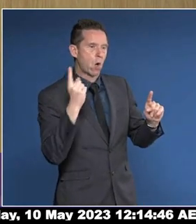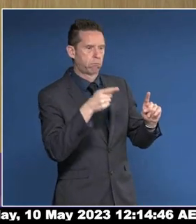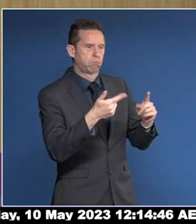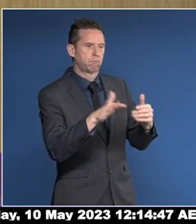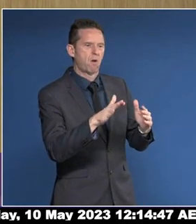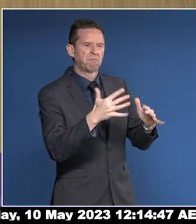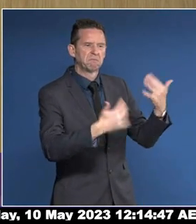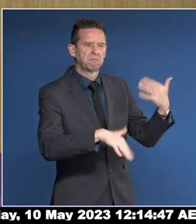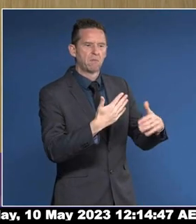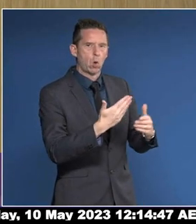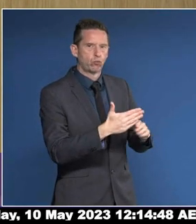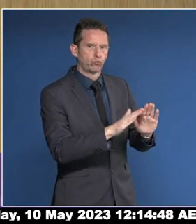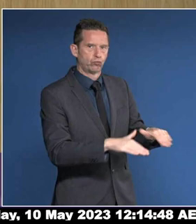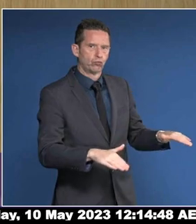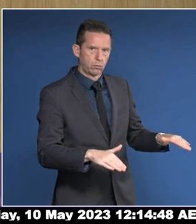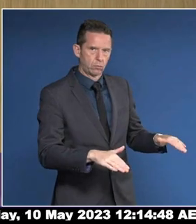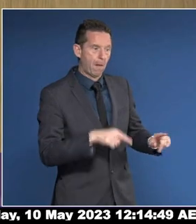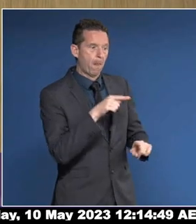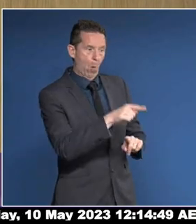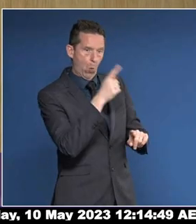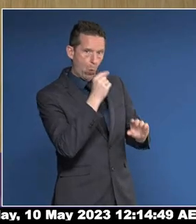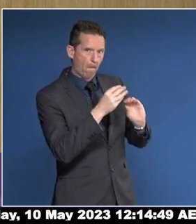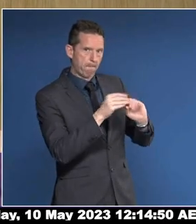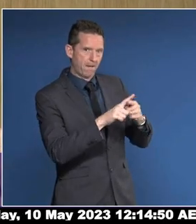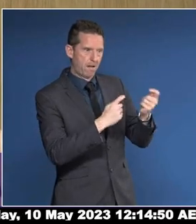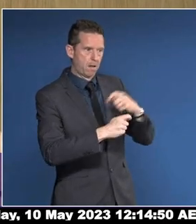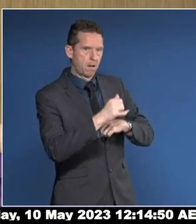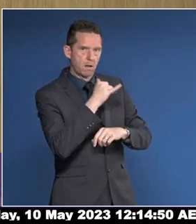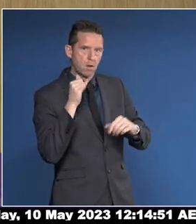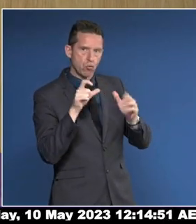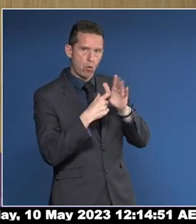which may amount to a crime and, where warranted, commence criminal prosecution.'